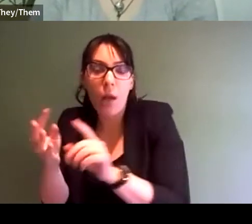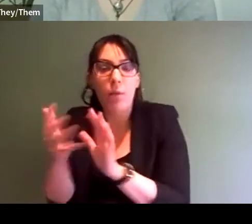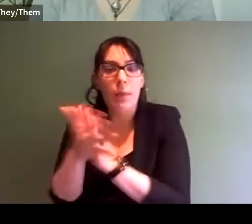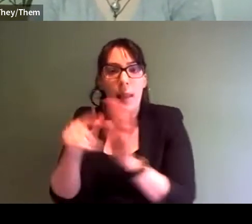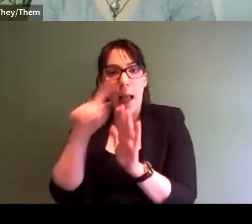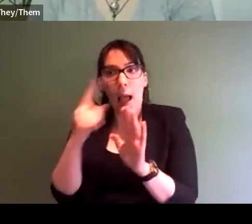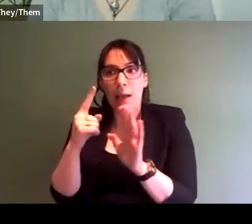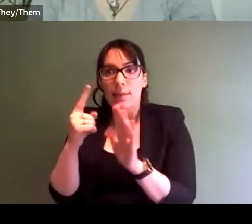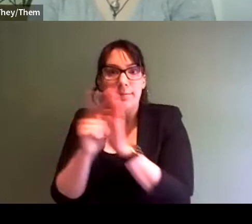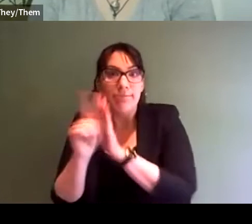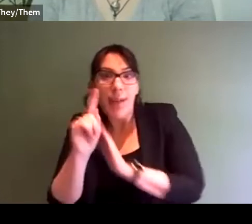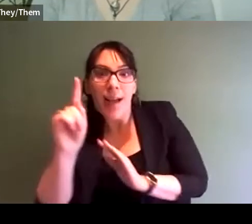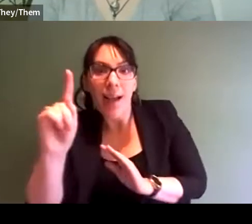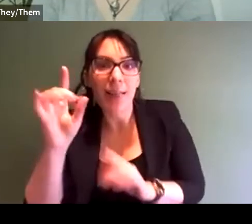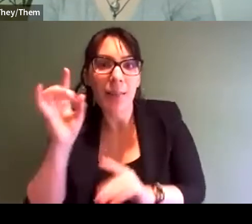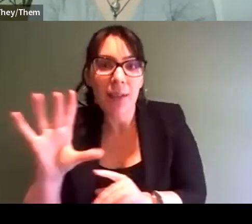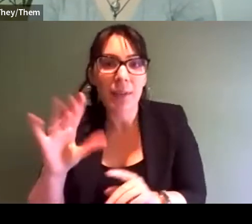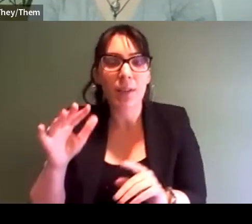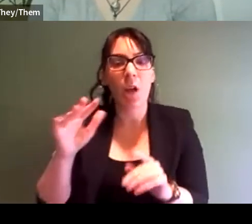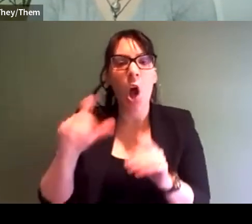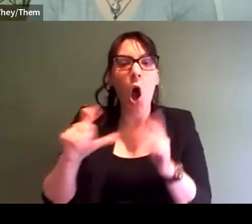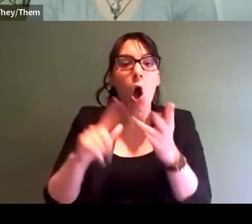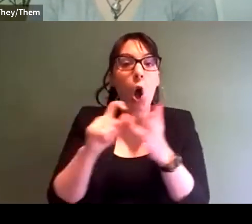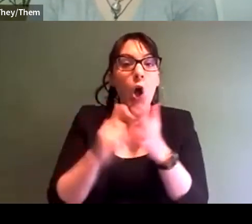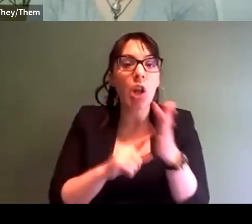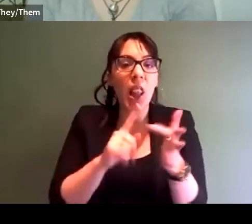First firstly I wanted to address sort of huddling, I guess.